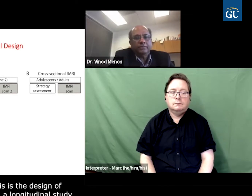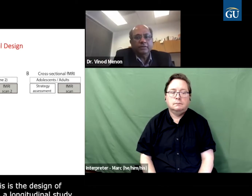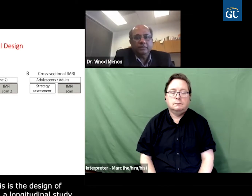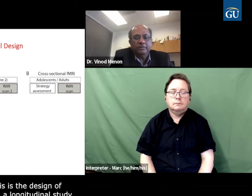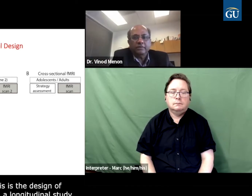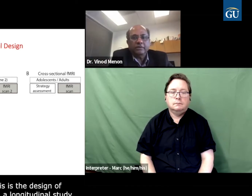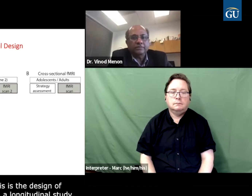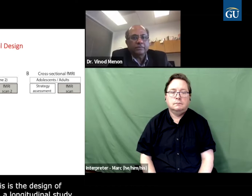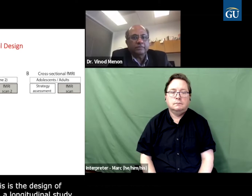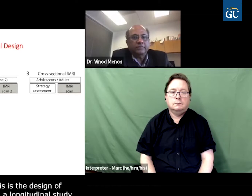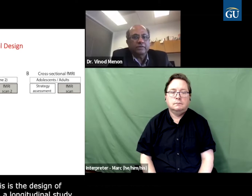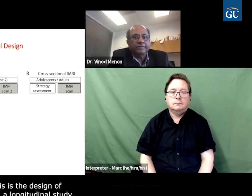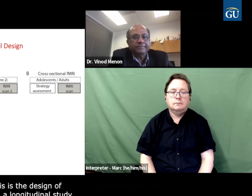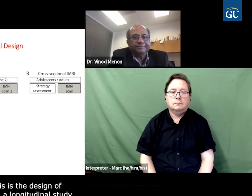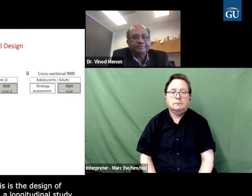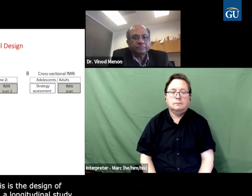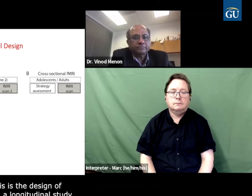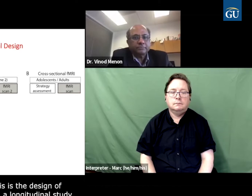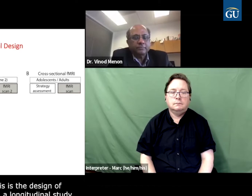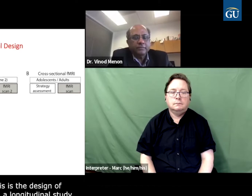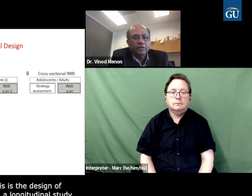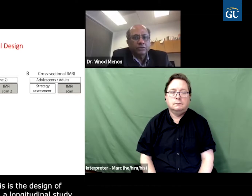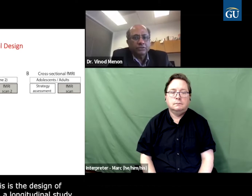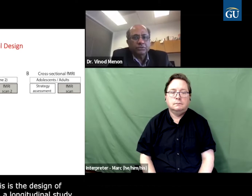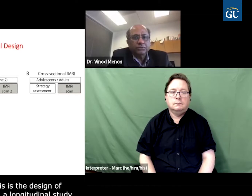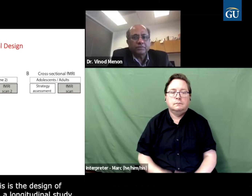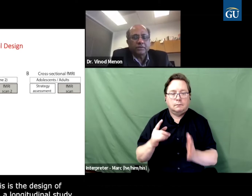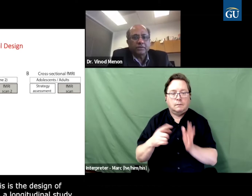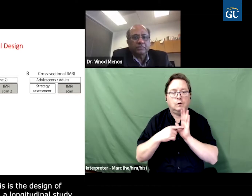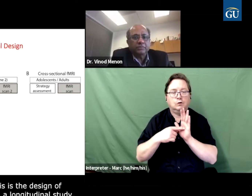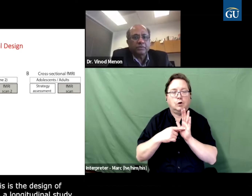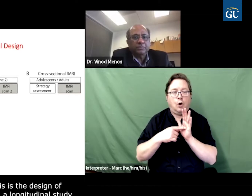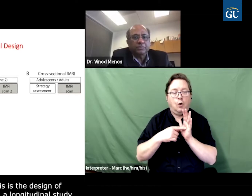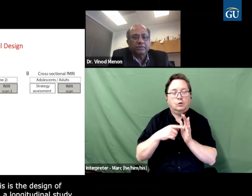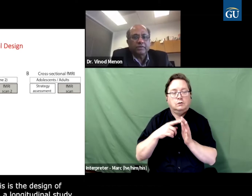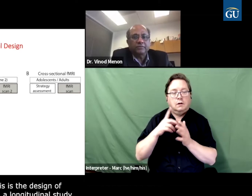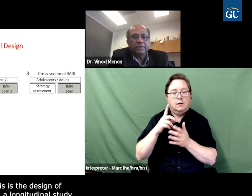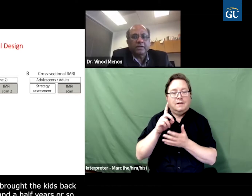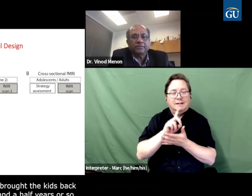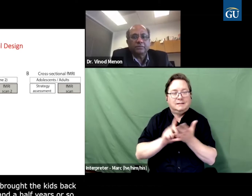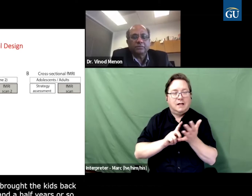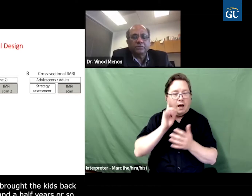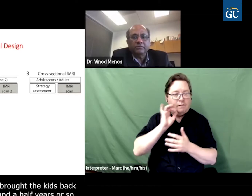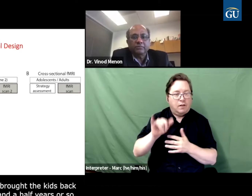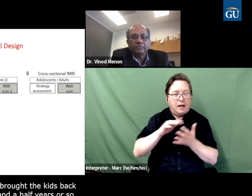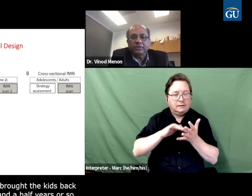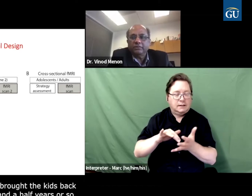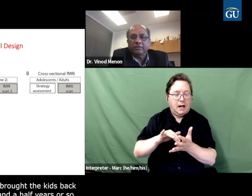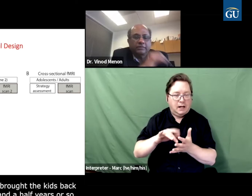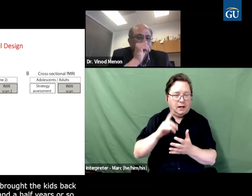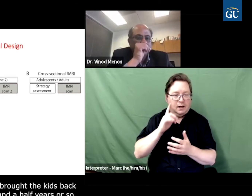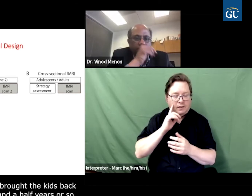so this is the design of the study a longitudinal study where we brought